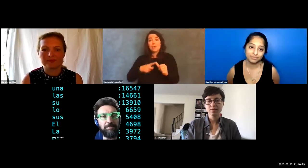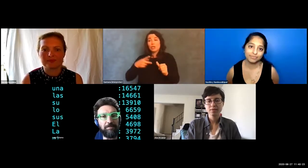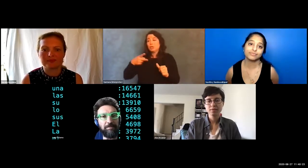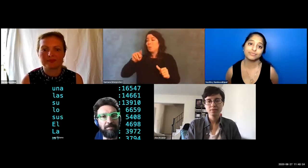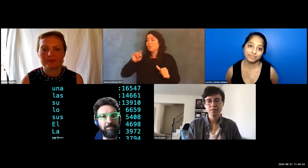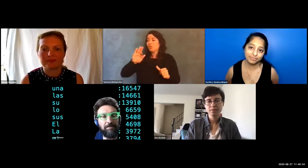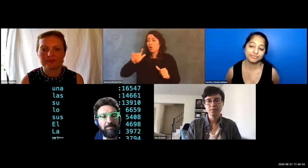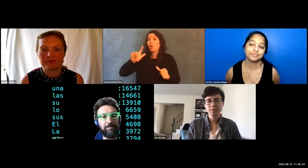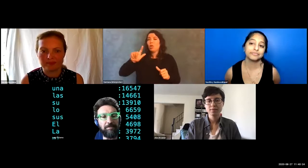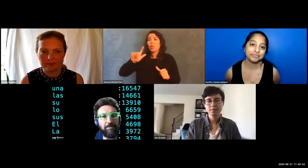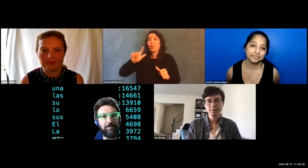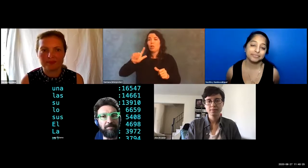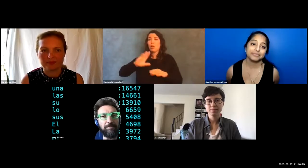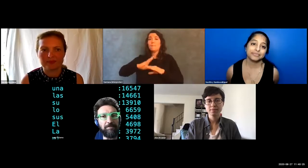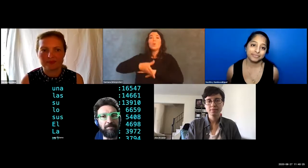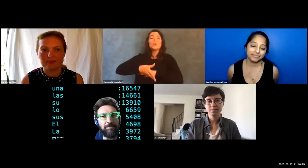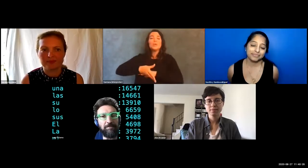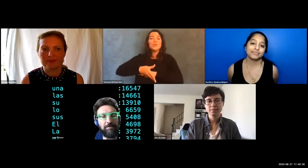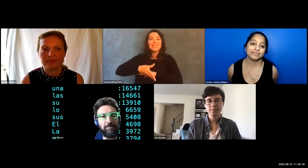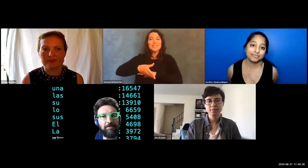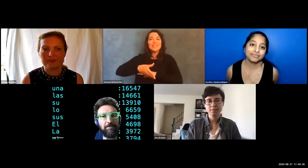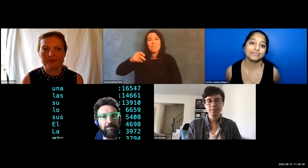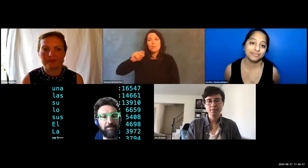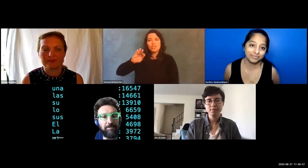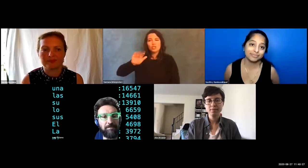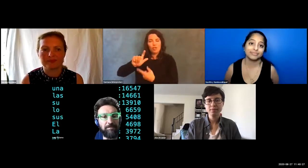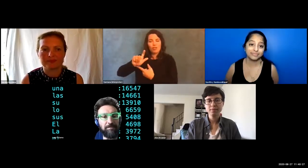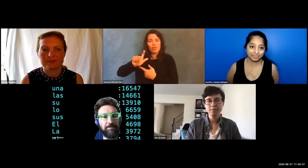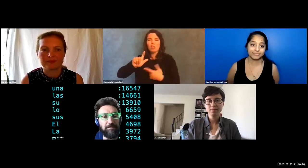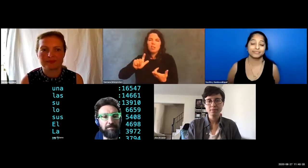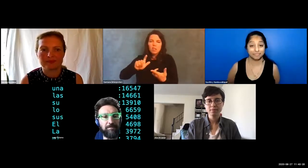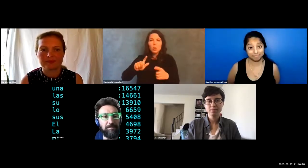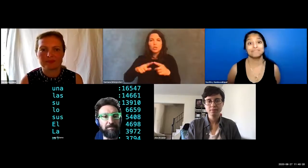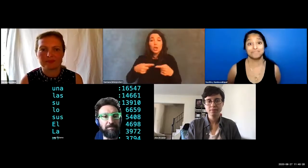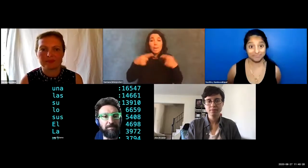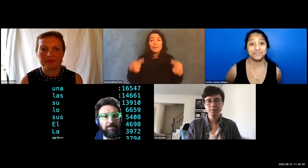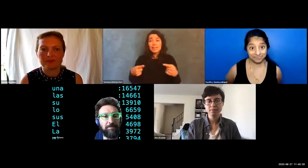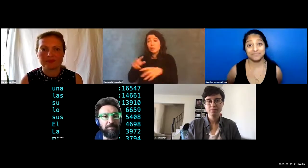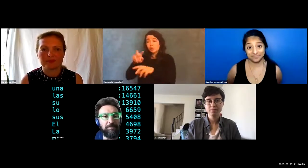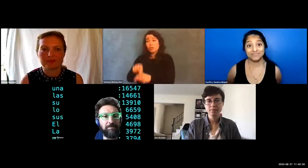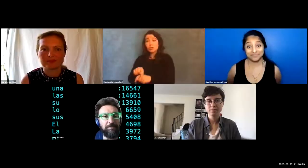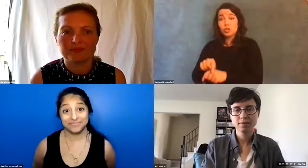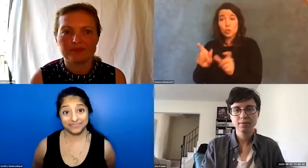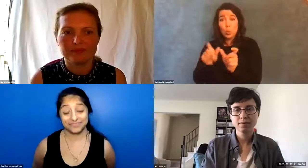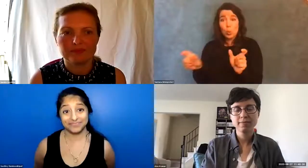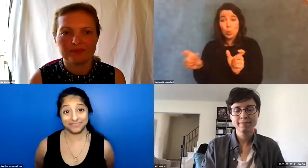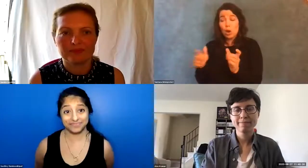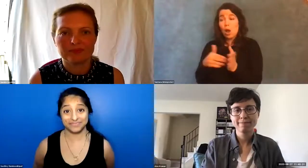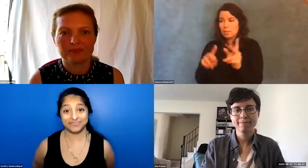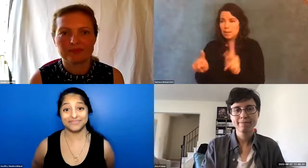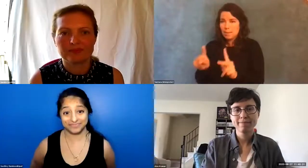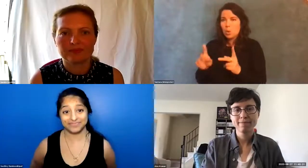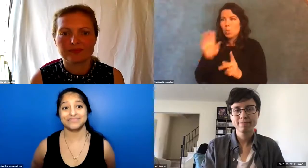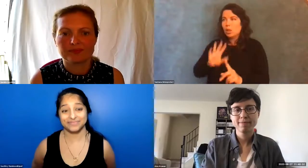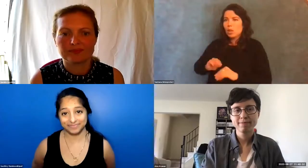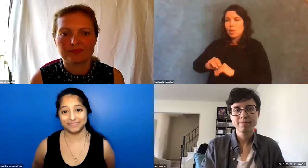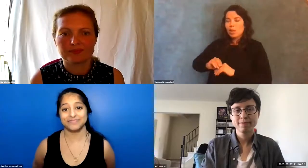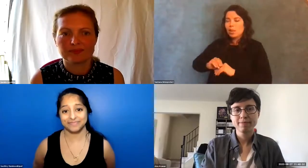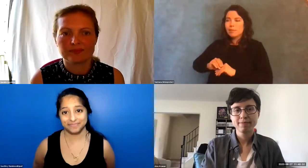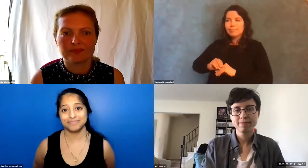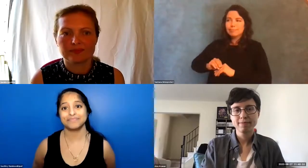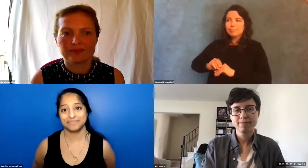And any other word order a lot of people seem to be influenced from Norwegian and Swedish,